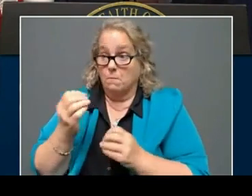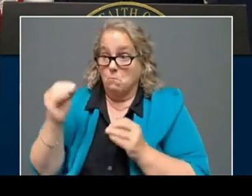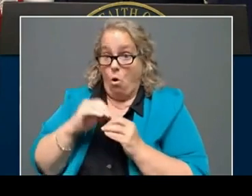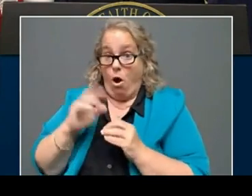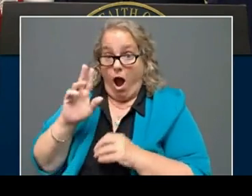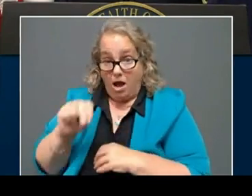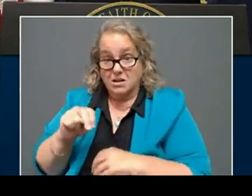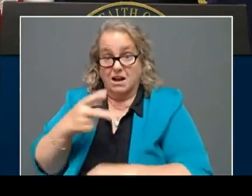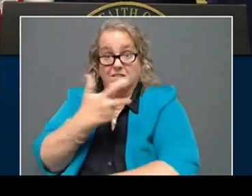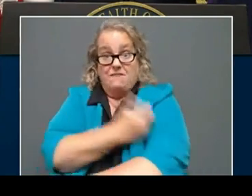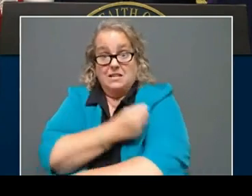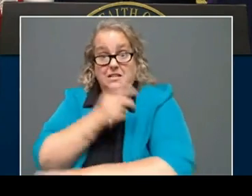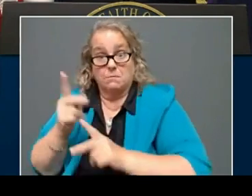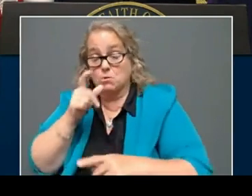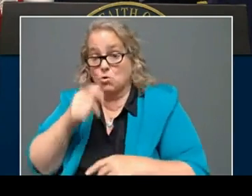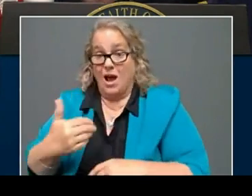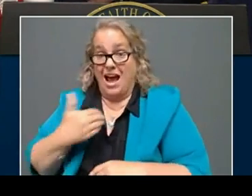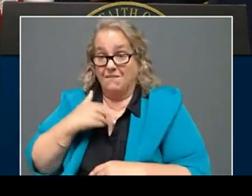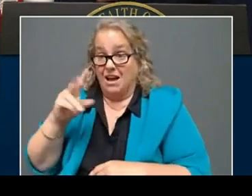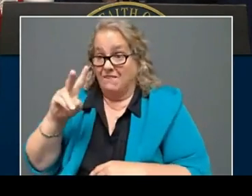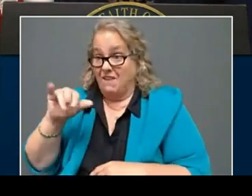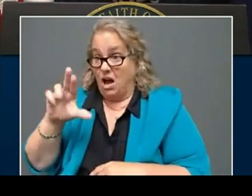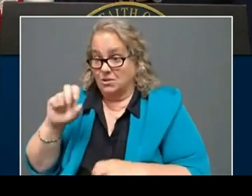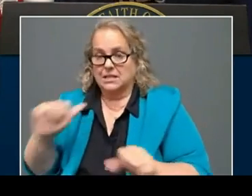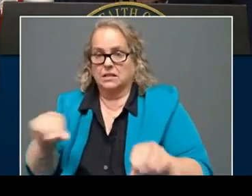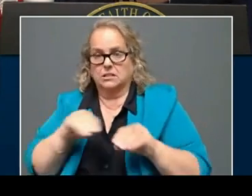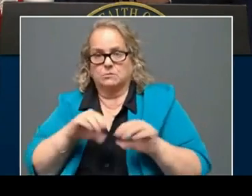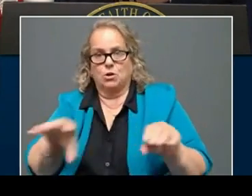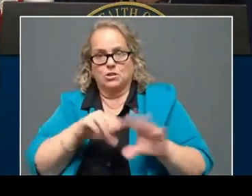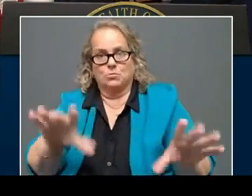virus that you could come in contact with. So take whatever percentage